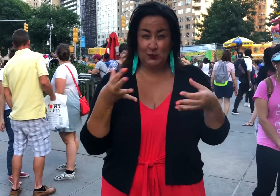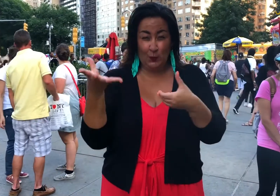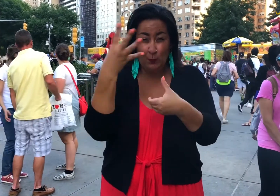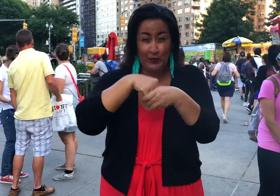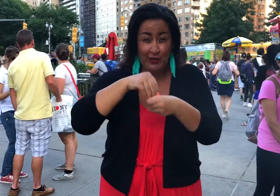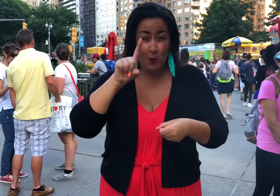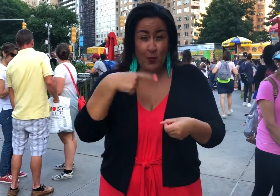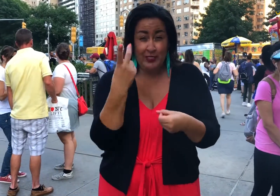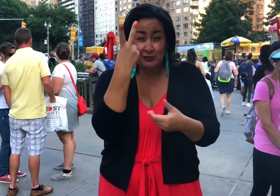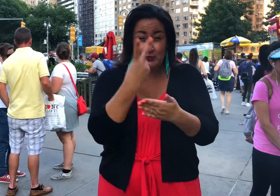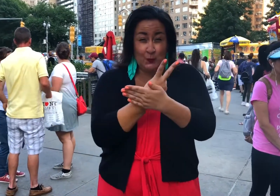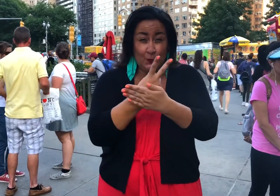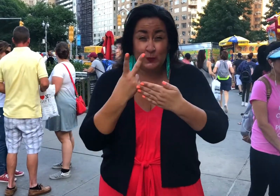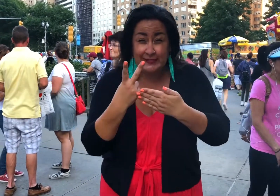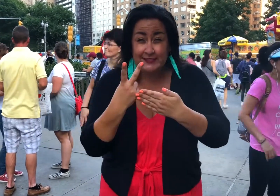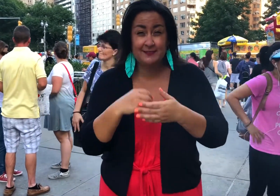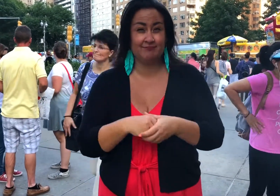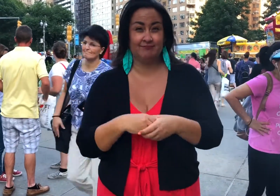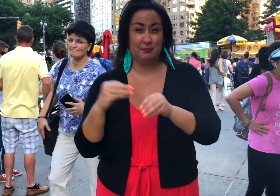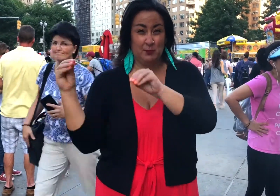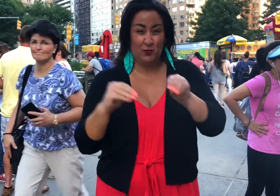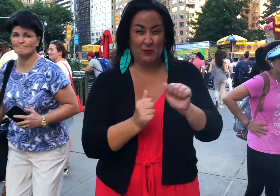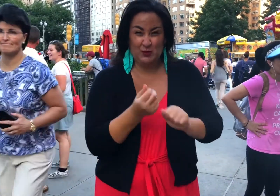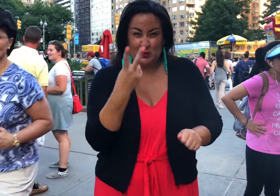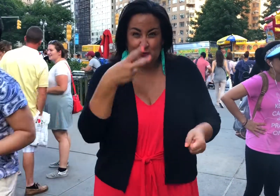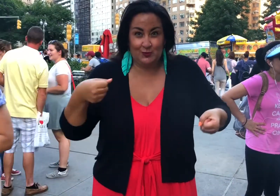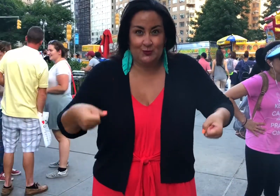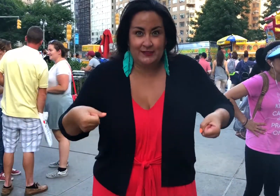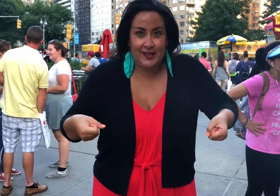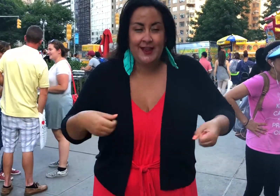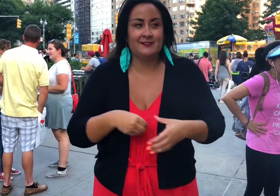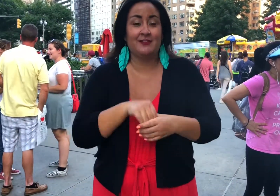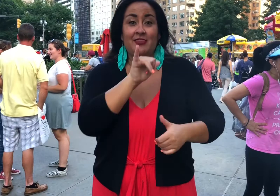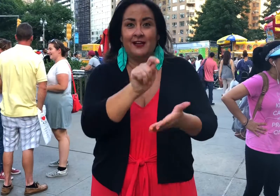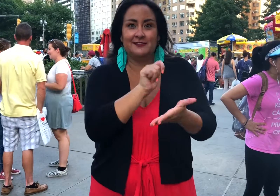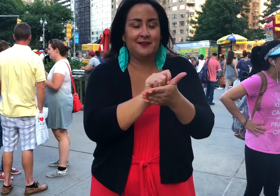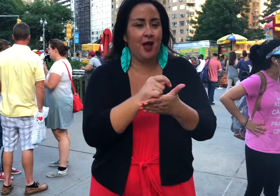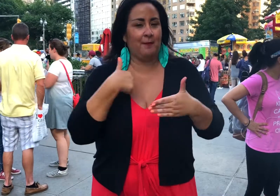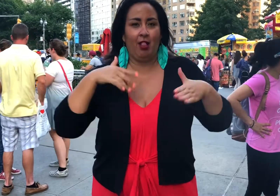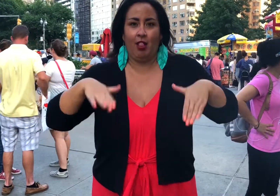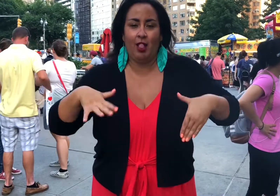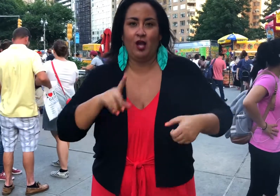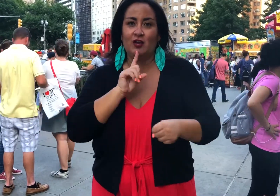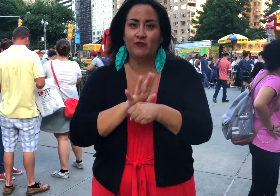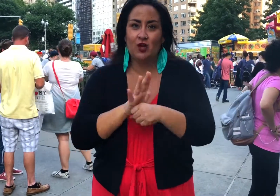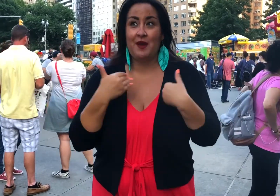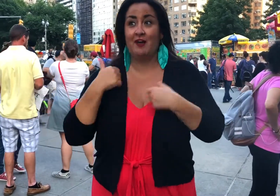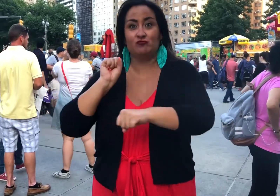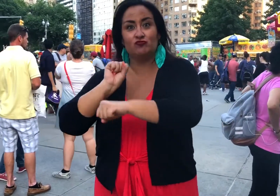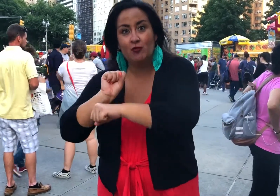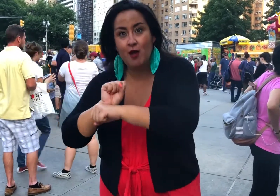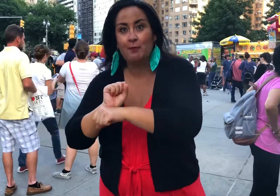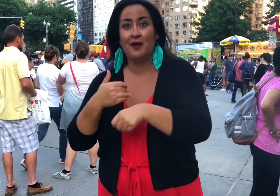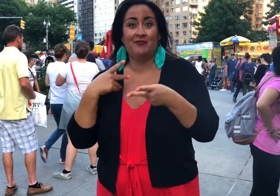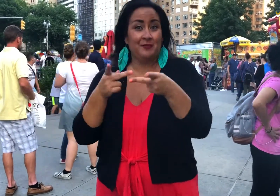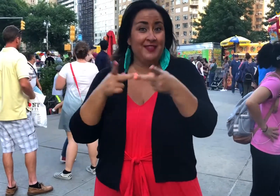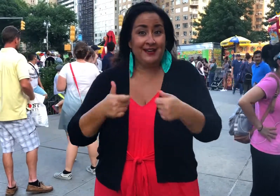I made the decision within only just 2 short weeks. I came with 2 suitcases, I didn’t even have a job